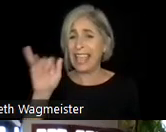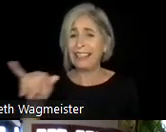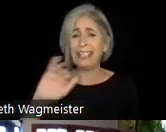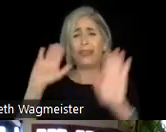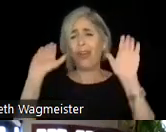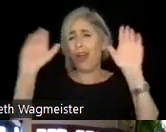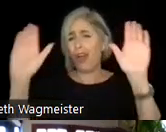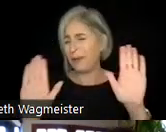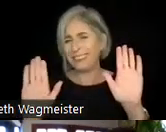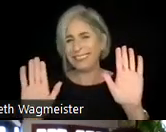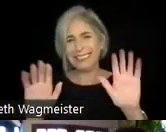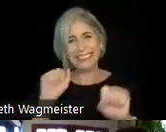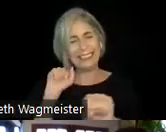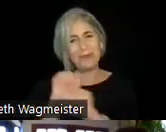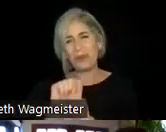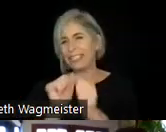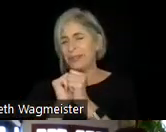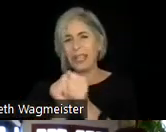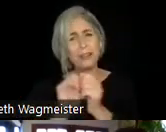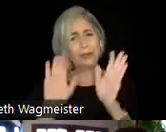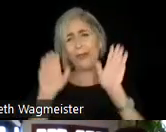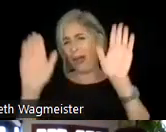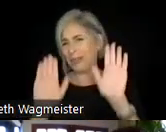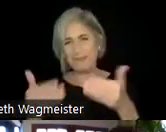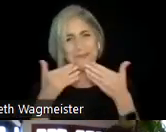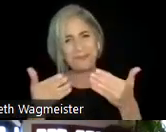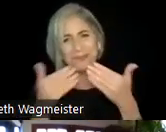team, Beth, wonderful, wonderful, Tammy, thank you